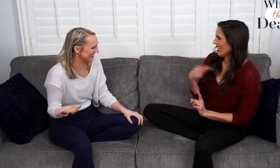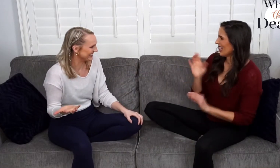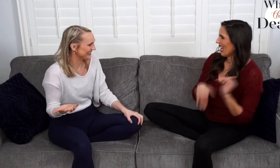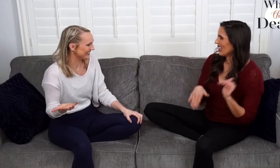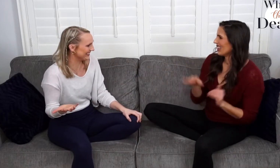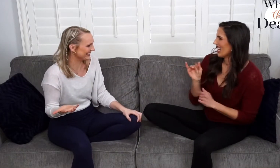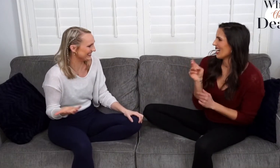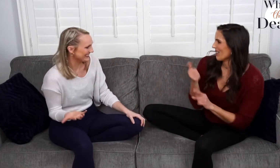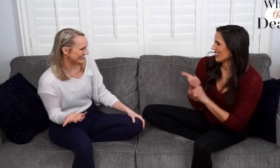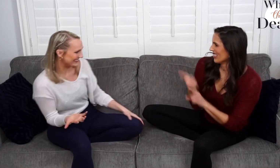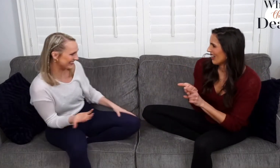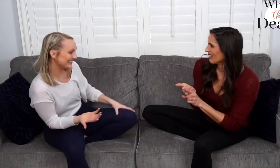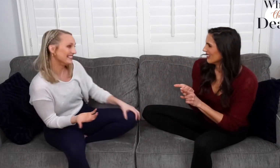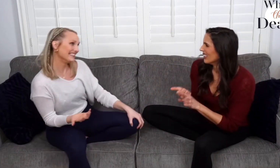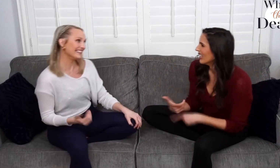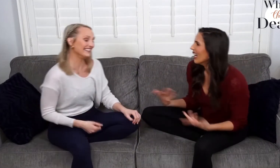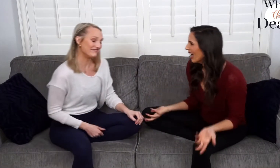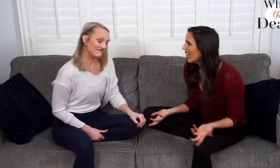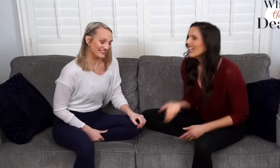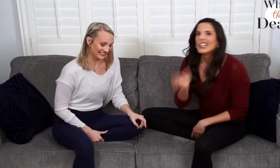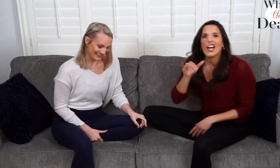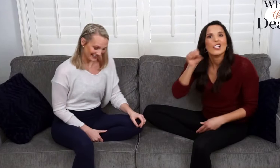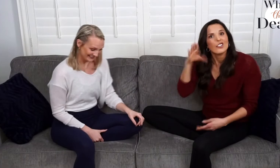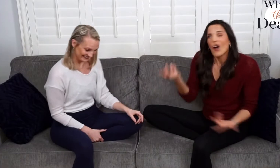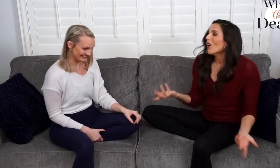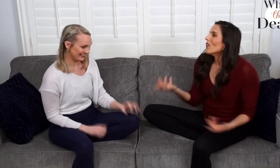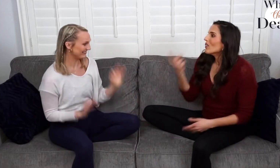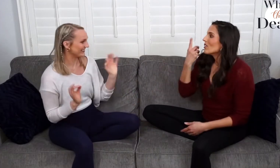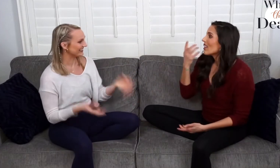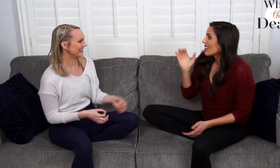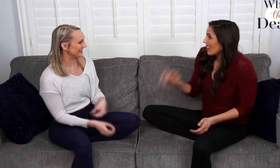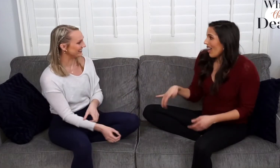more of a joke than the idiom itself. And so for